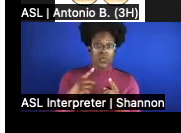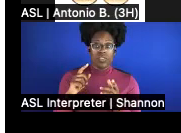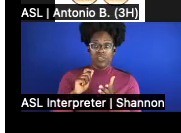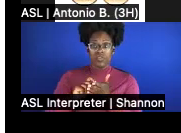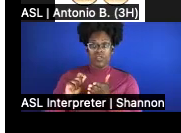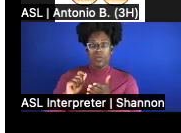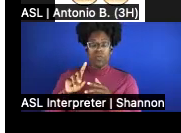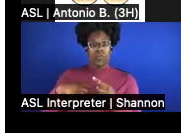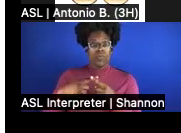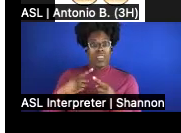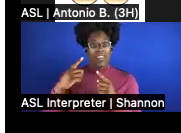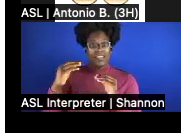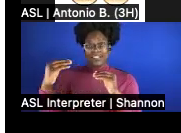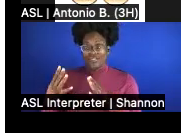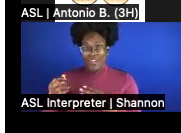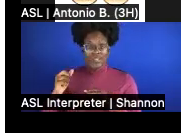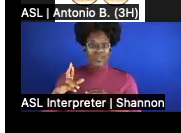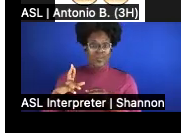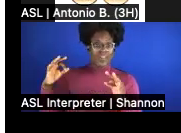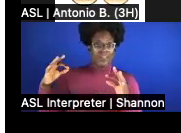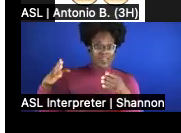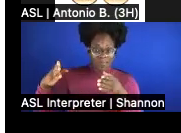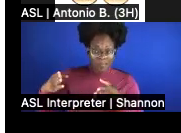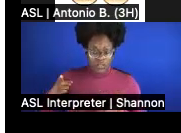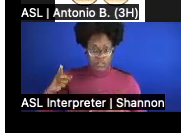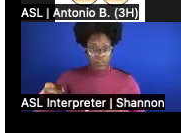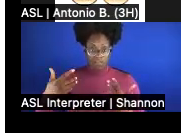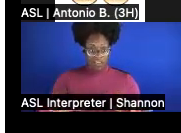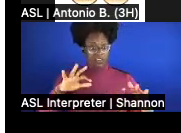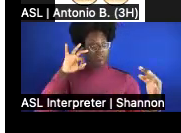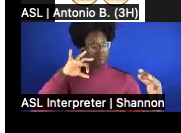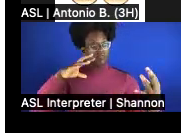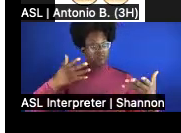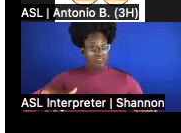decision-making on the writer. Writers, in turn, took more time to think about and act on those